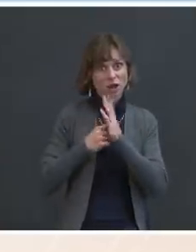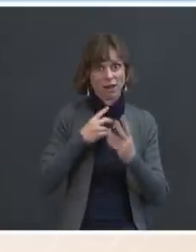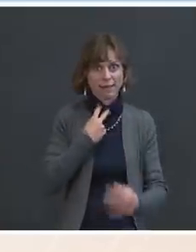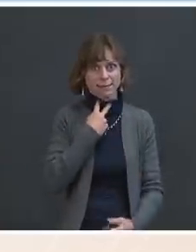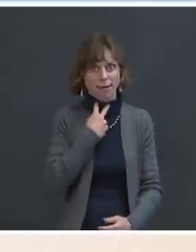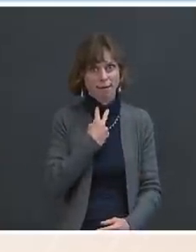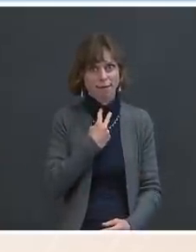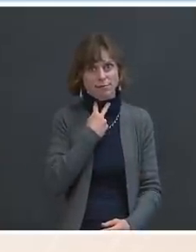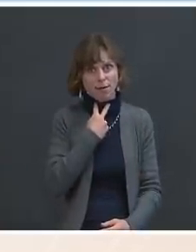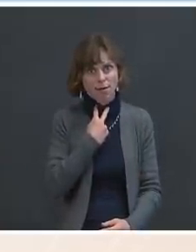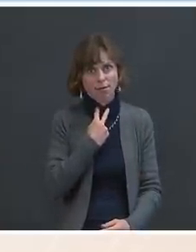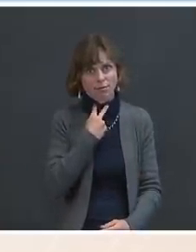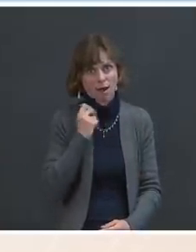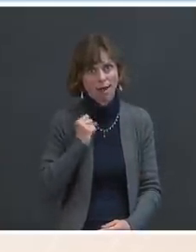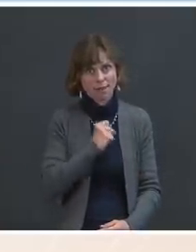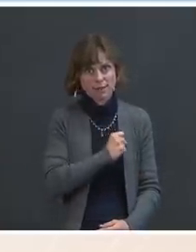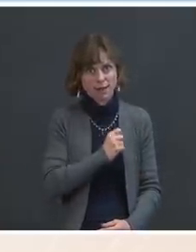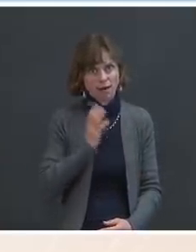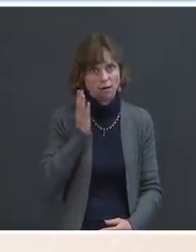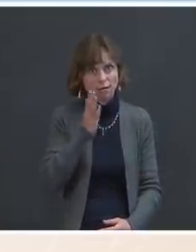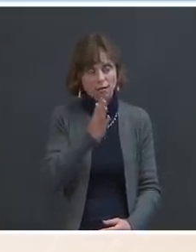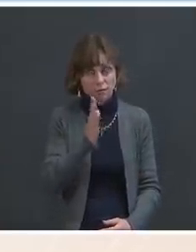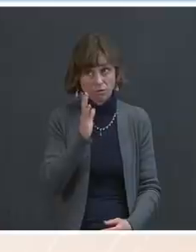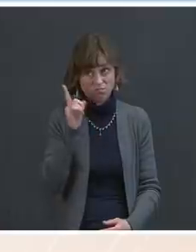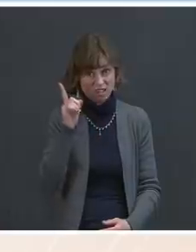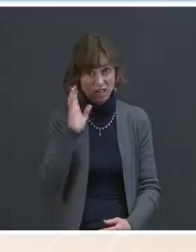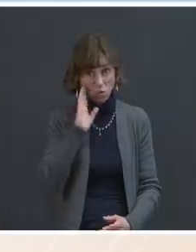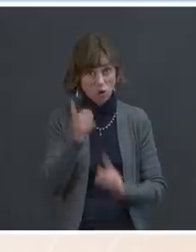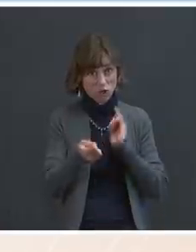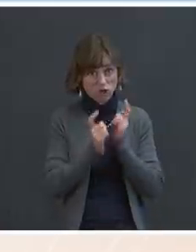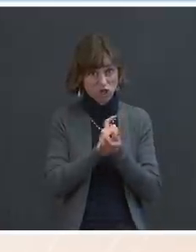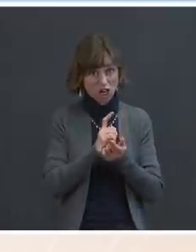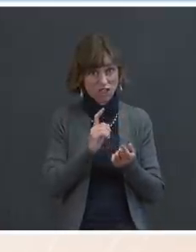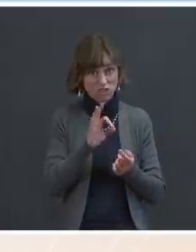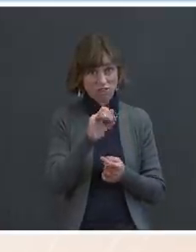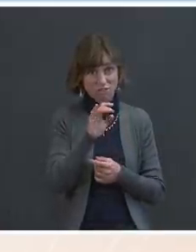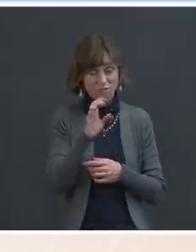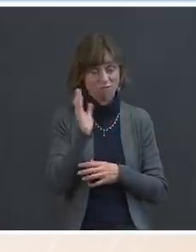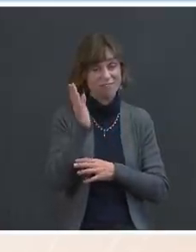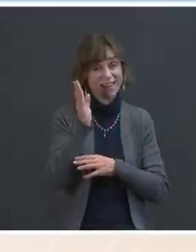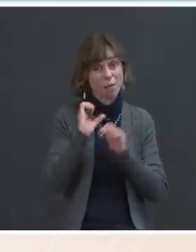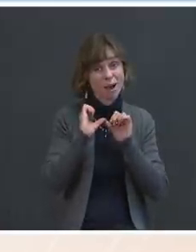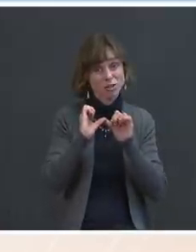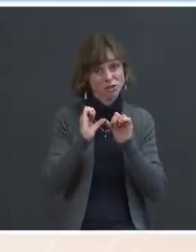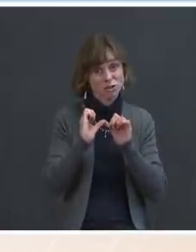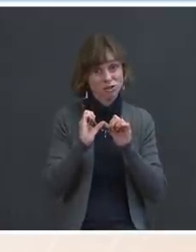are there changes to the filibuster that he can live with, such as the talking filibuster? Ms. Psaki: Well, the President believes